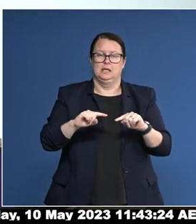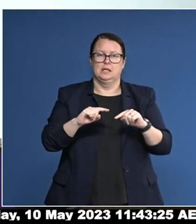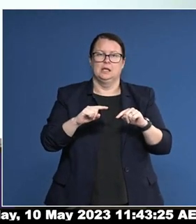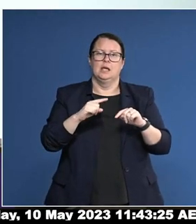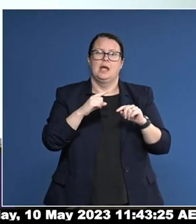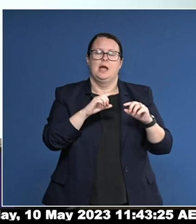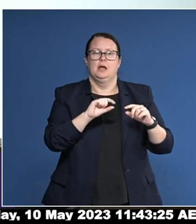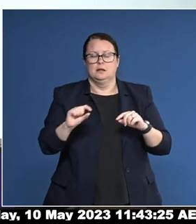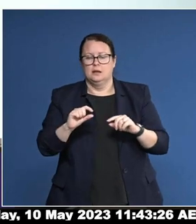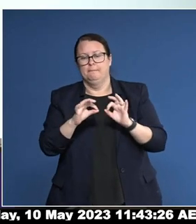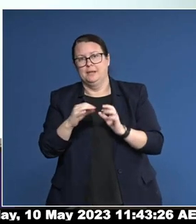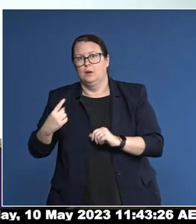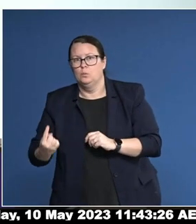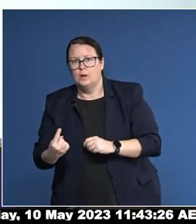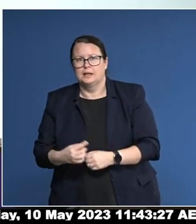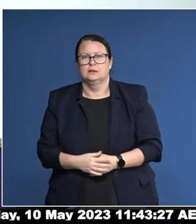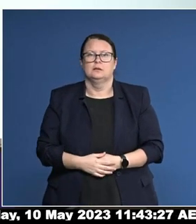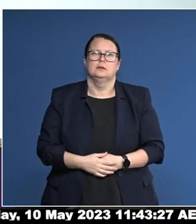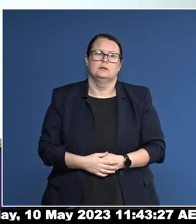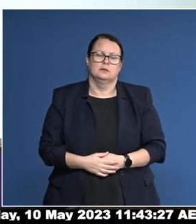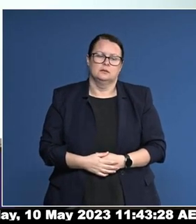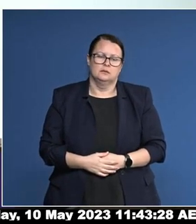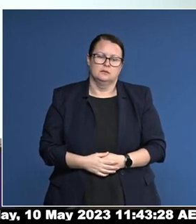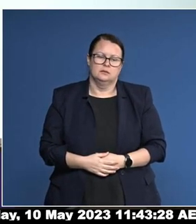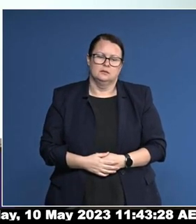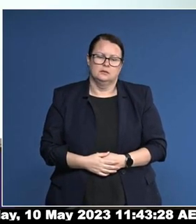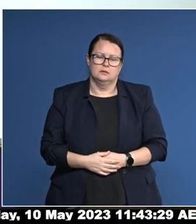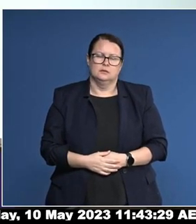about transition to life after school which concluded: